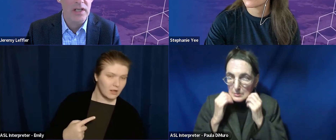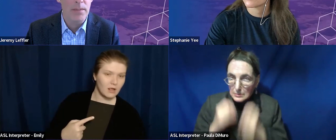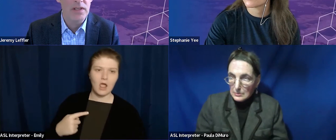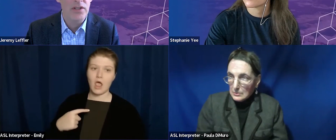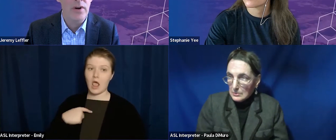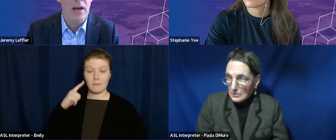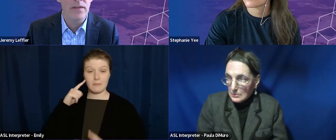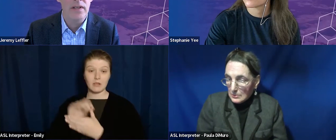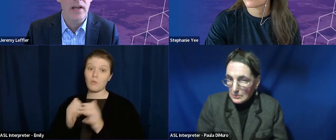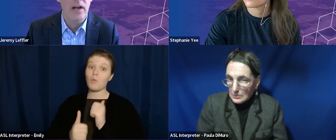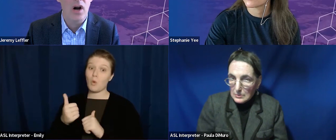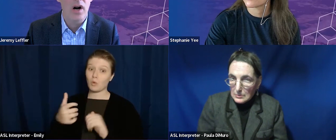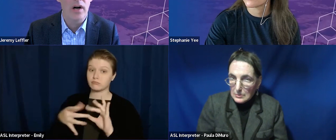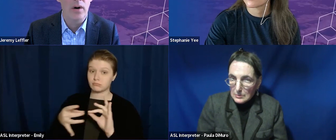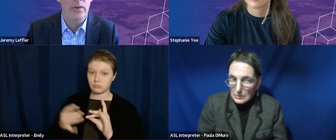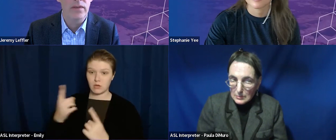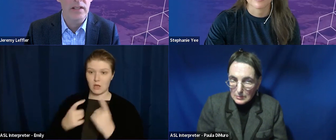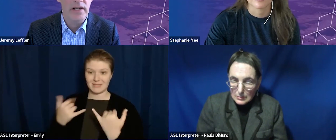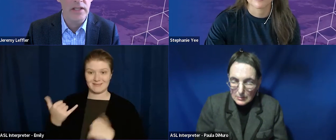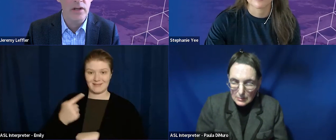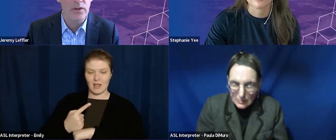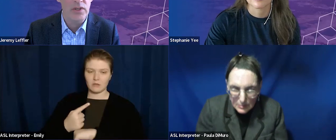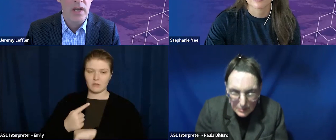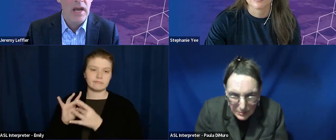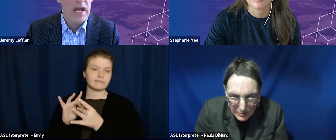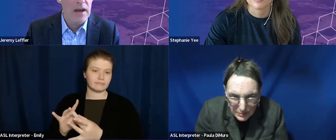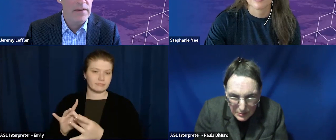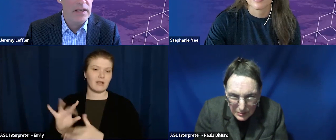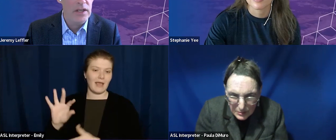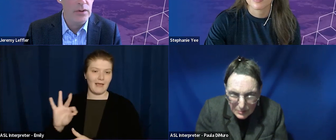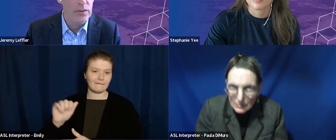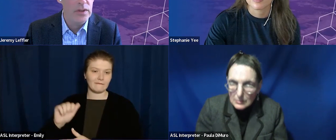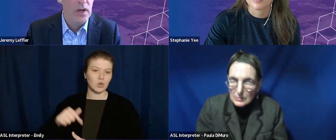and comments that you have today are reflected in those FAQs.